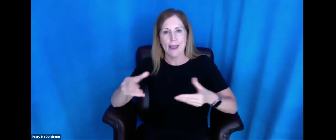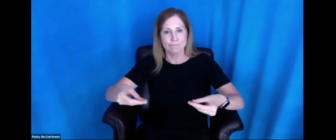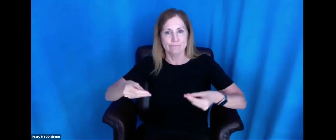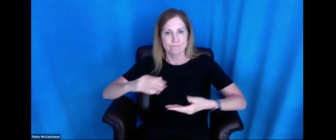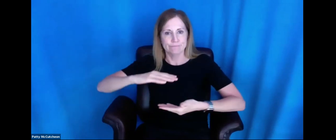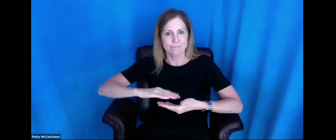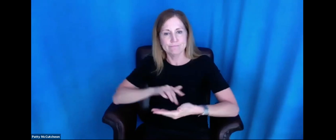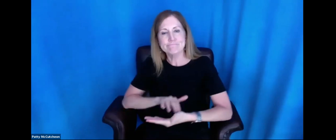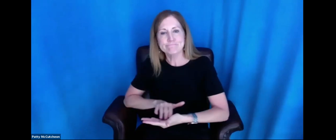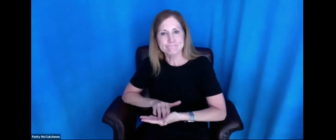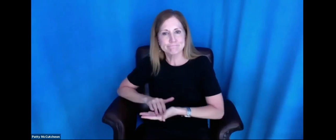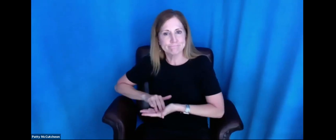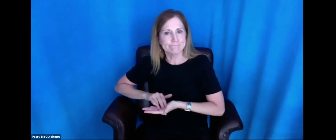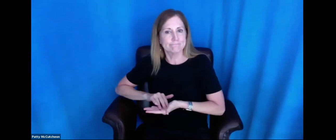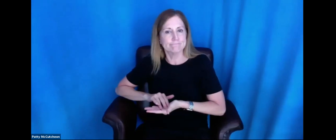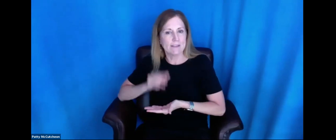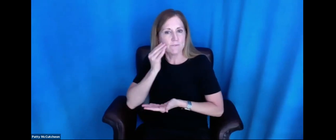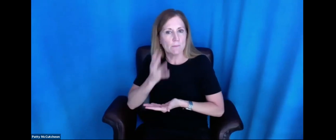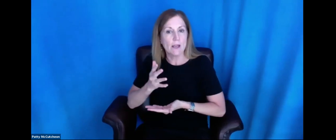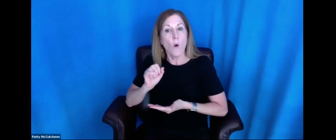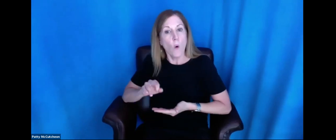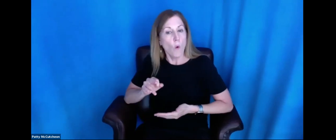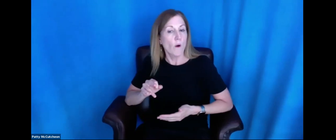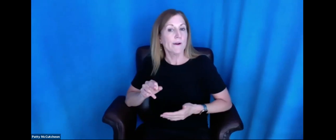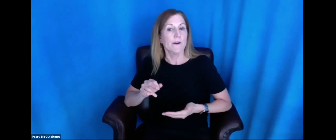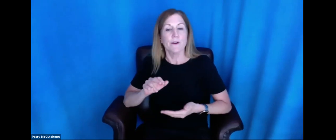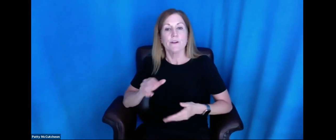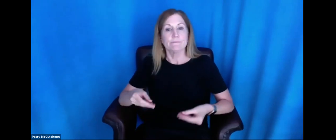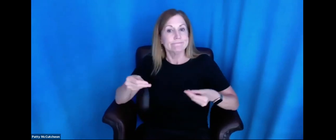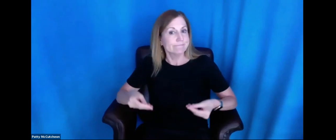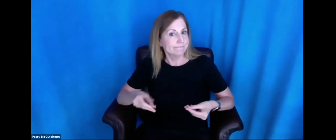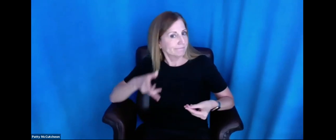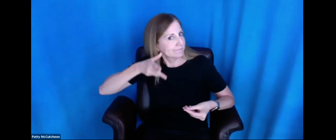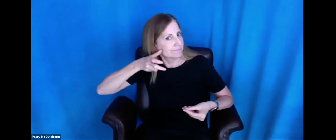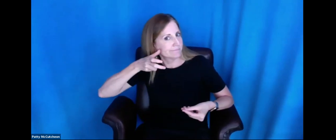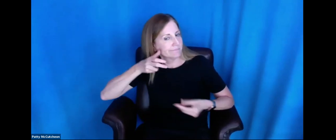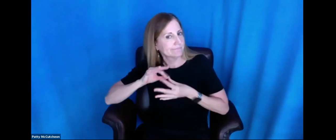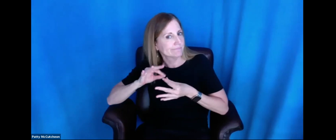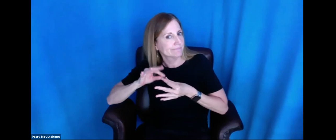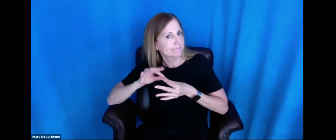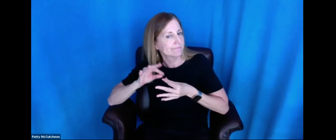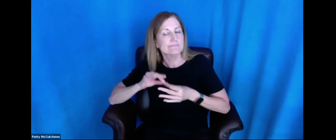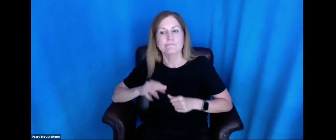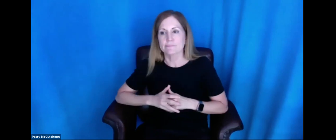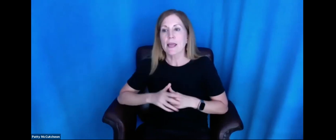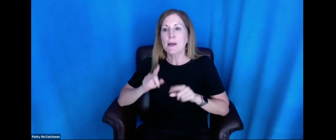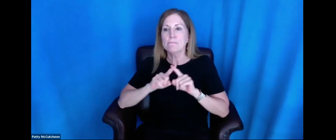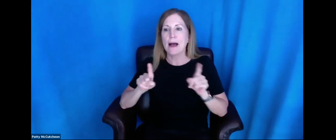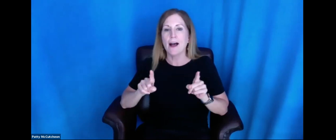candidates via audio and so forth. I will tell you, I'm less familiar with the options on Braille.